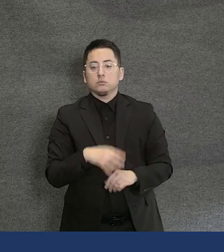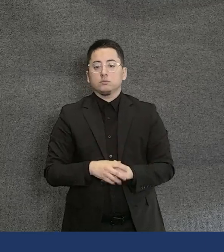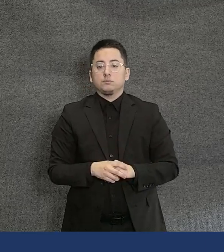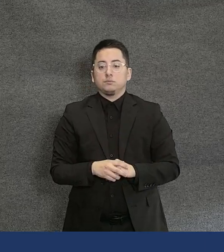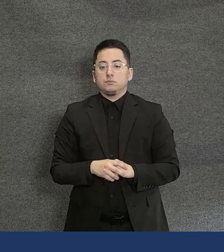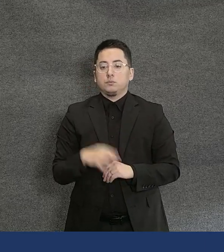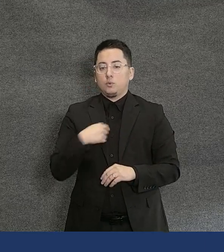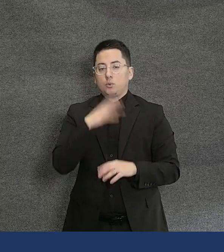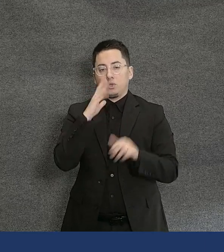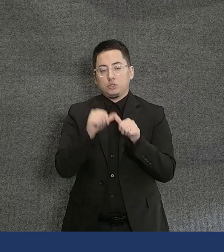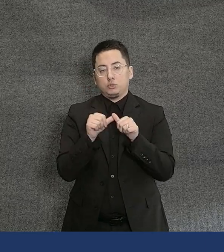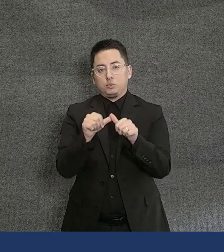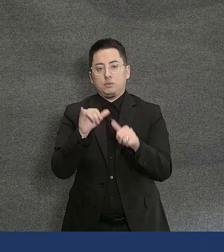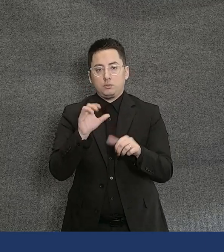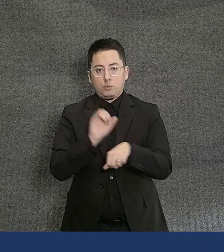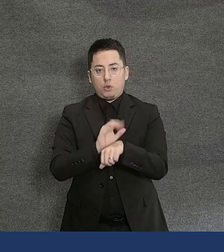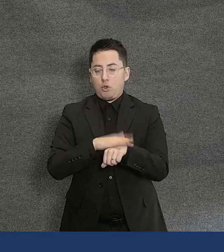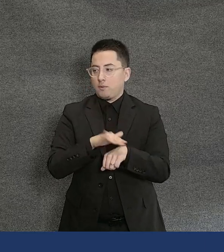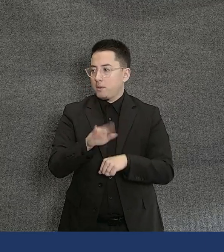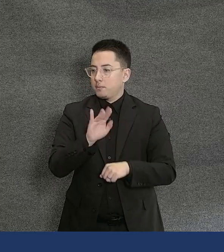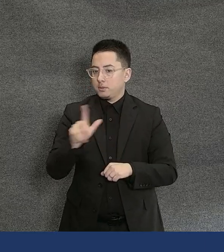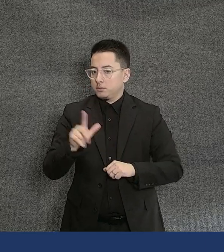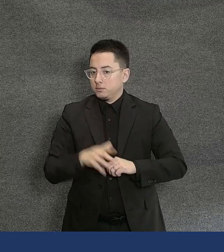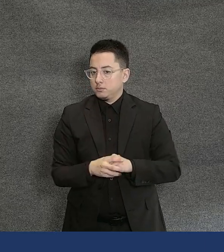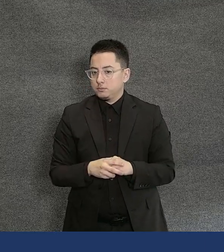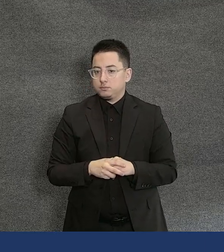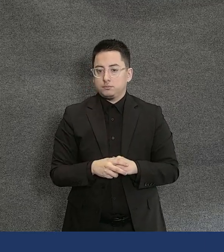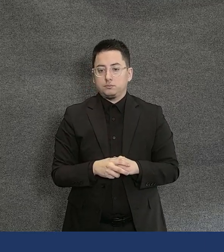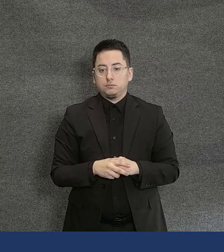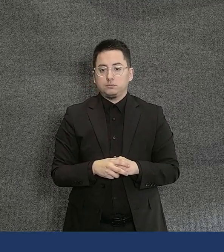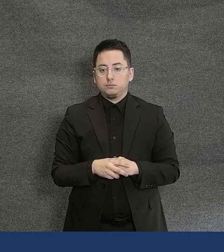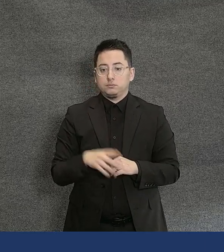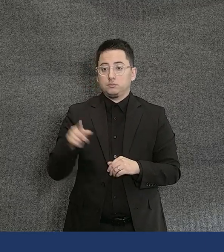And, of course, providers know that background studies can